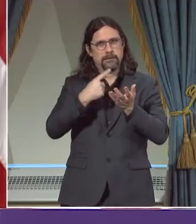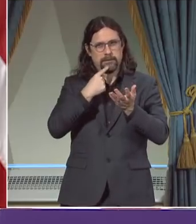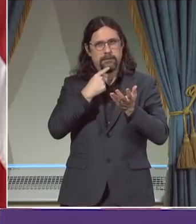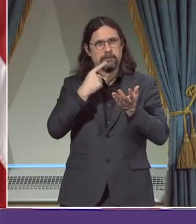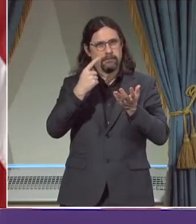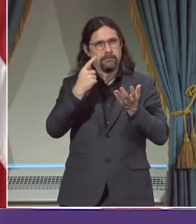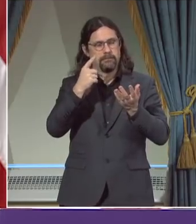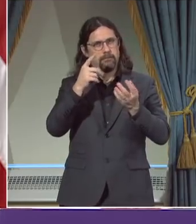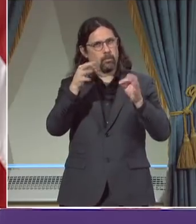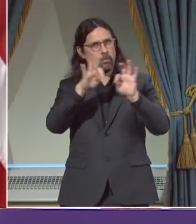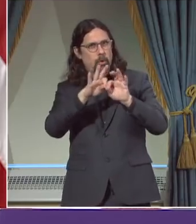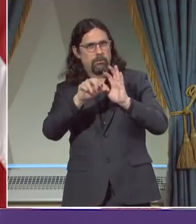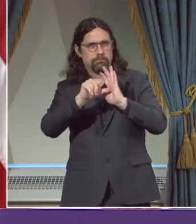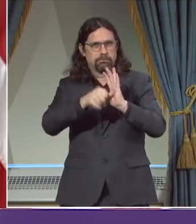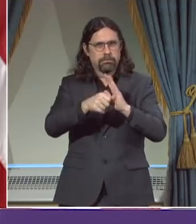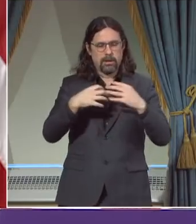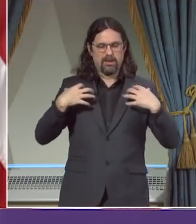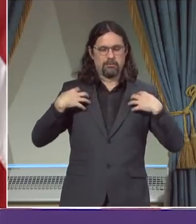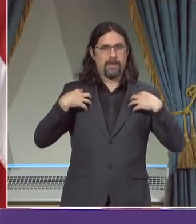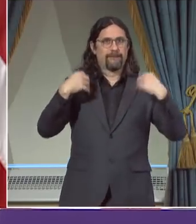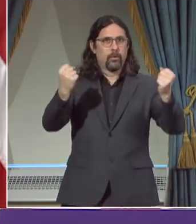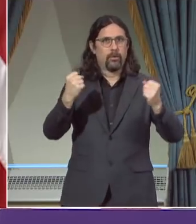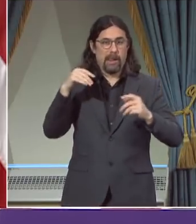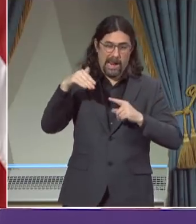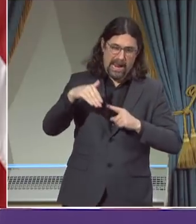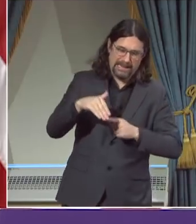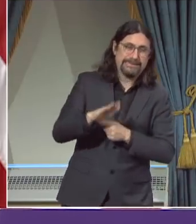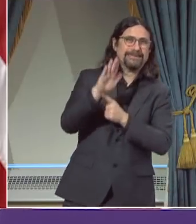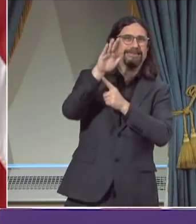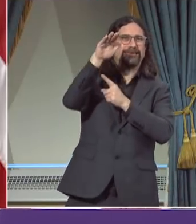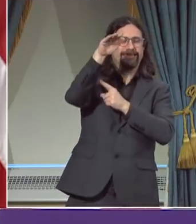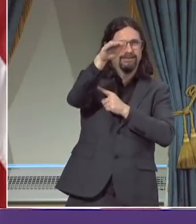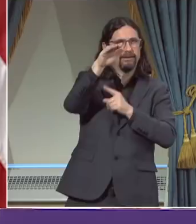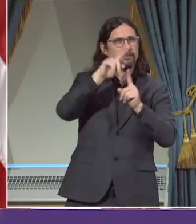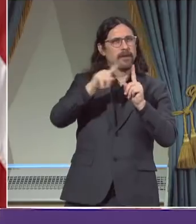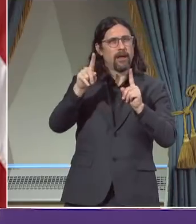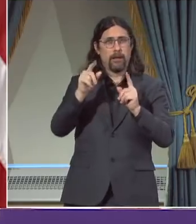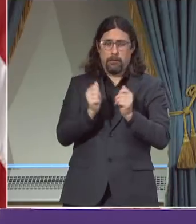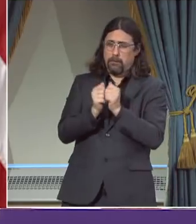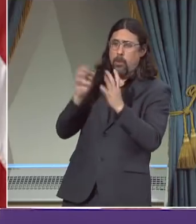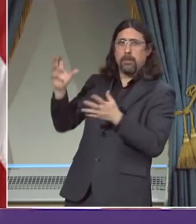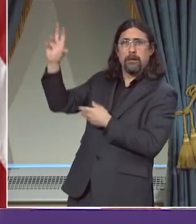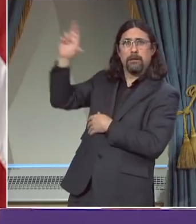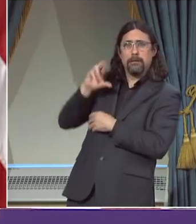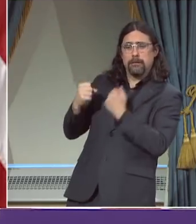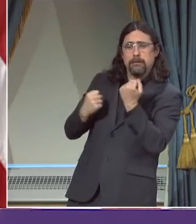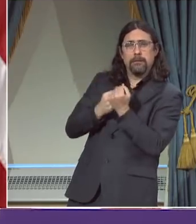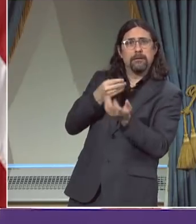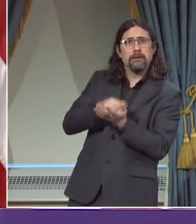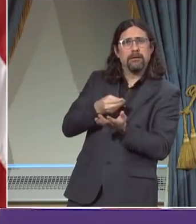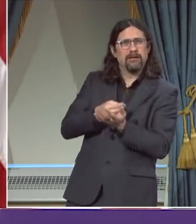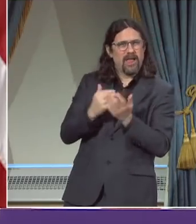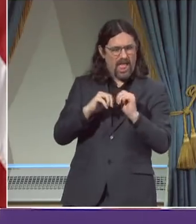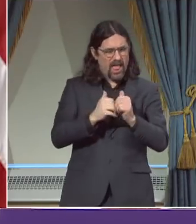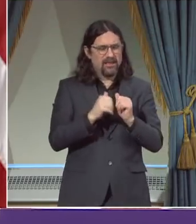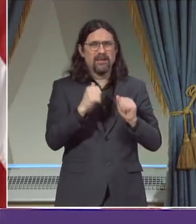ONE OF OUR LARGEST STATES. CANNOT DO WORK AND ARE NOT GOING